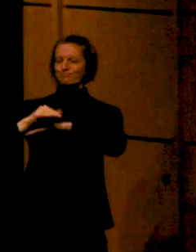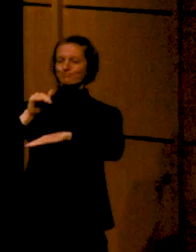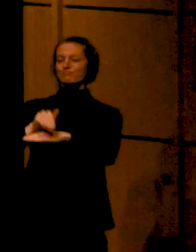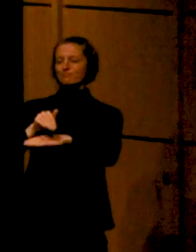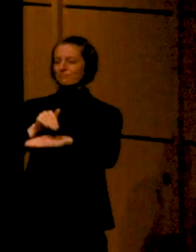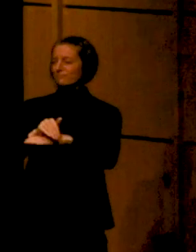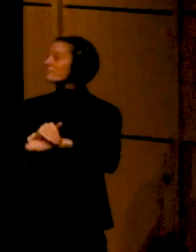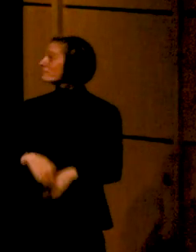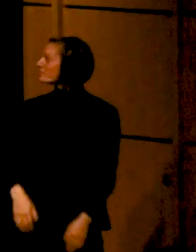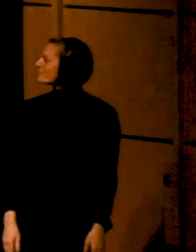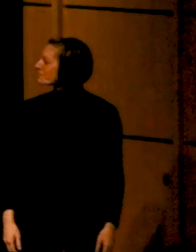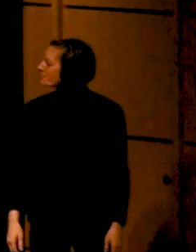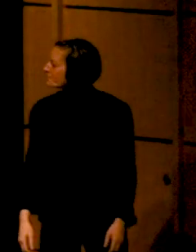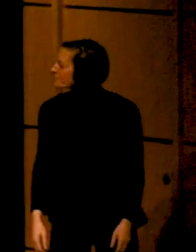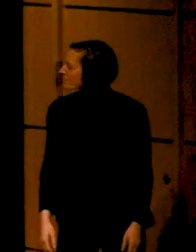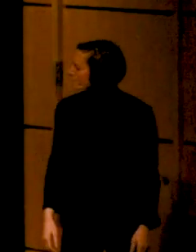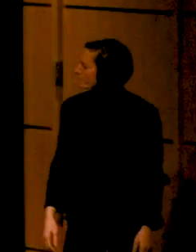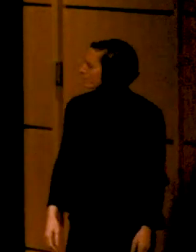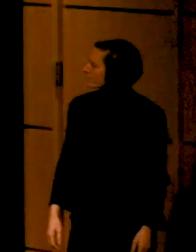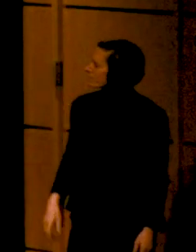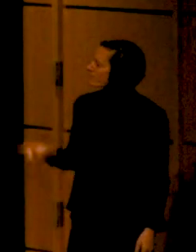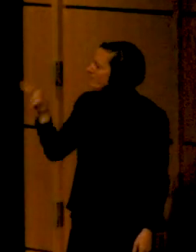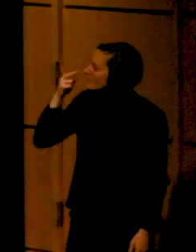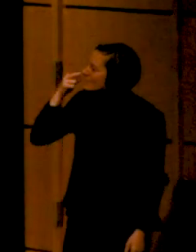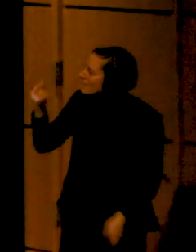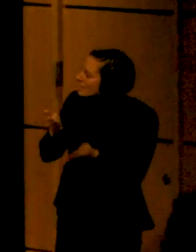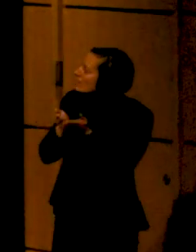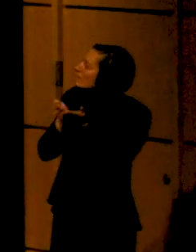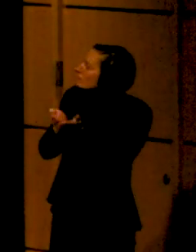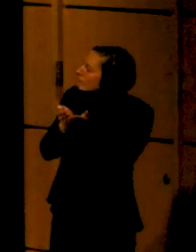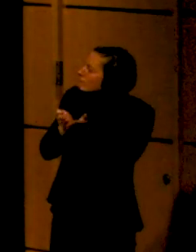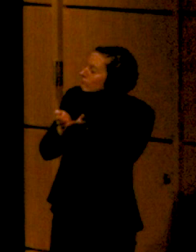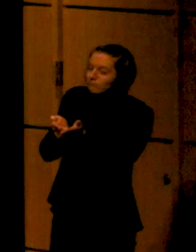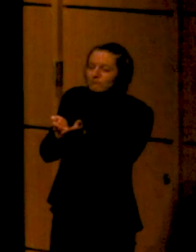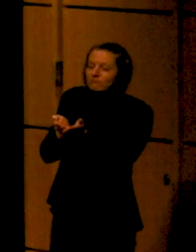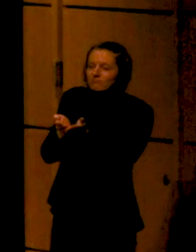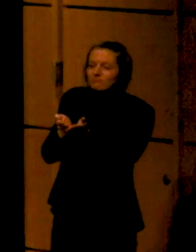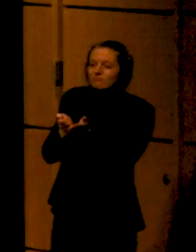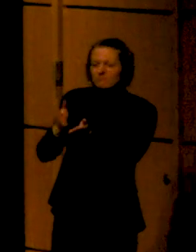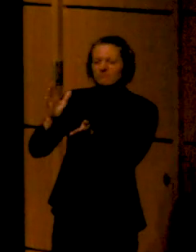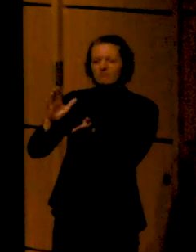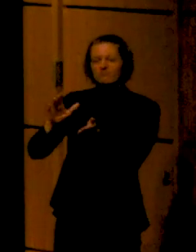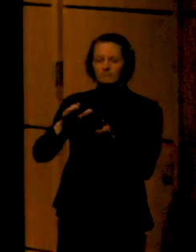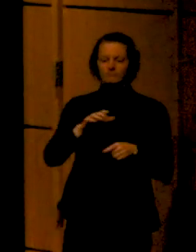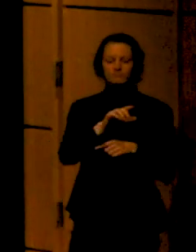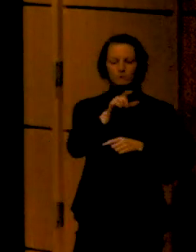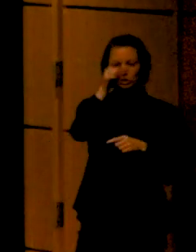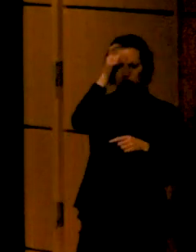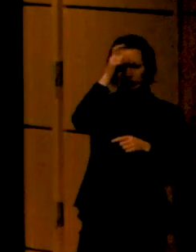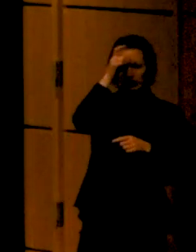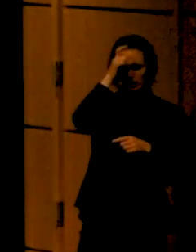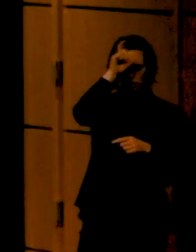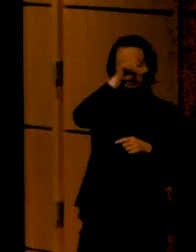The Turks in the foreground of the Fidanza's here replaced with Native Americans in canoes.